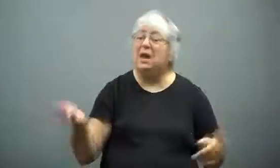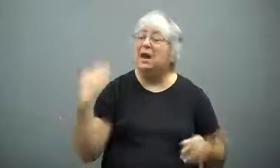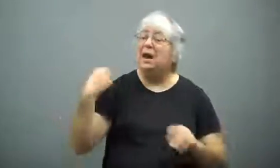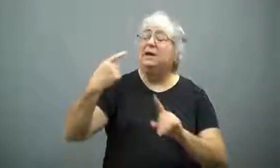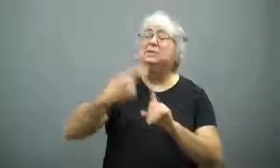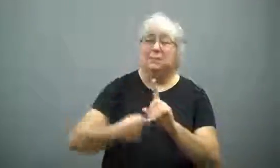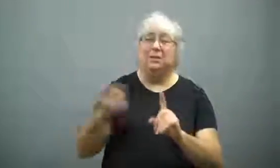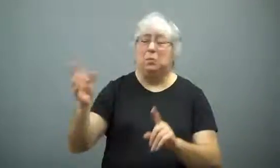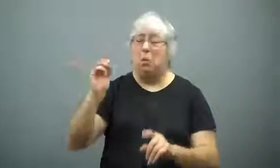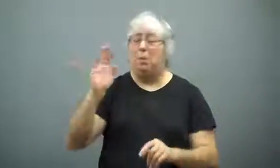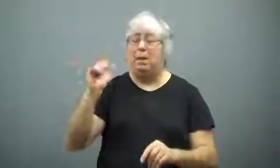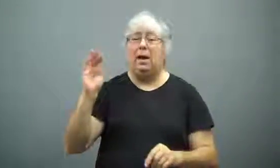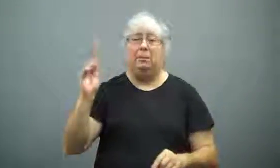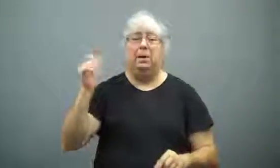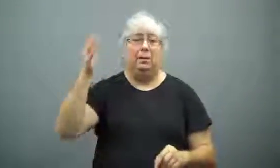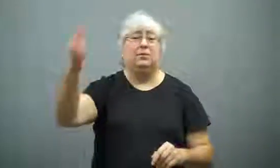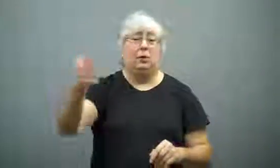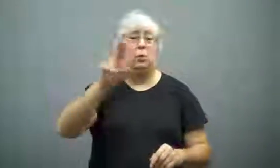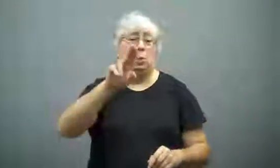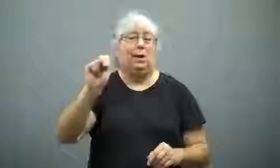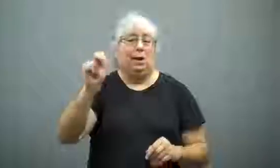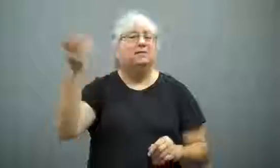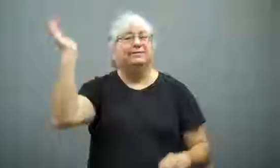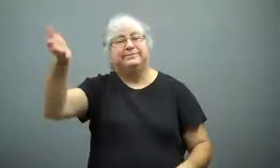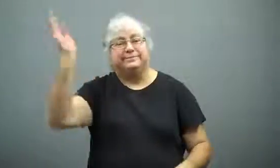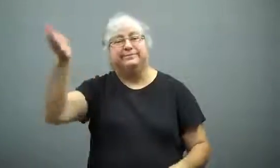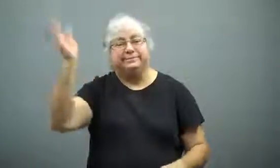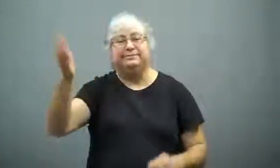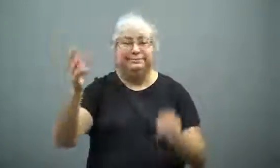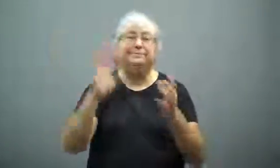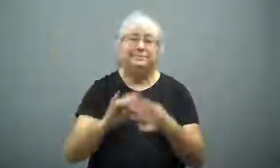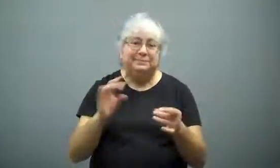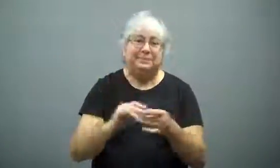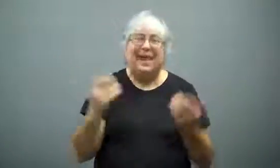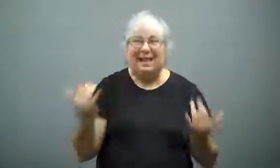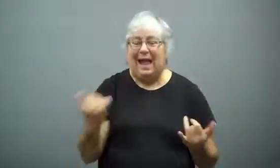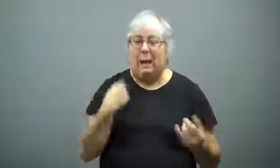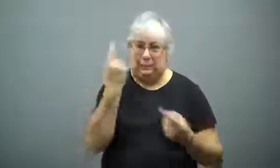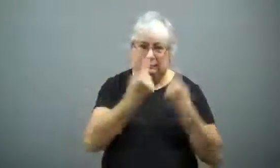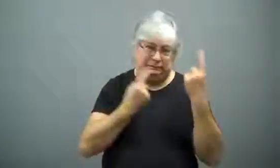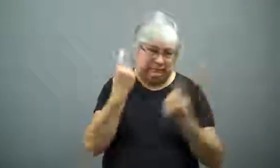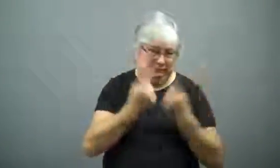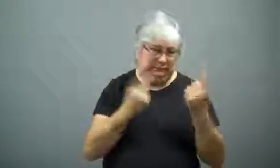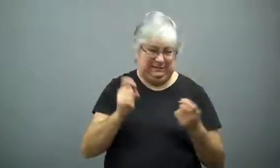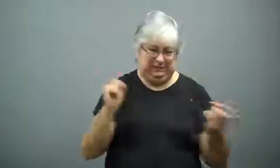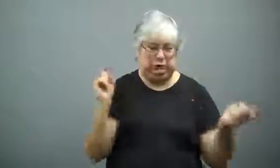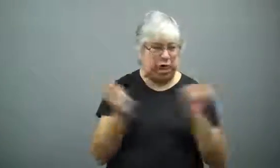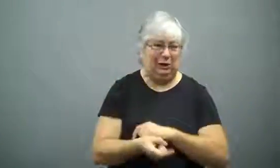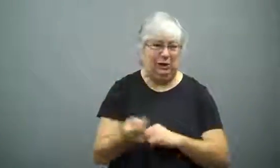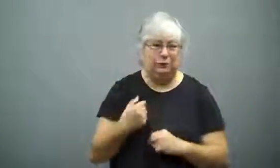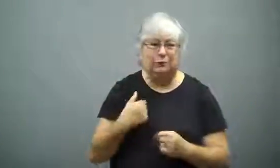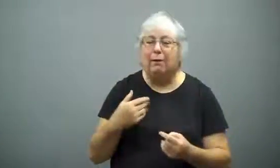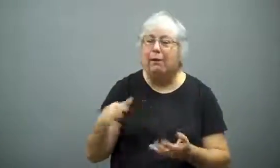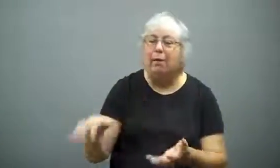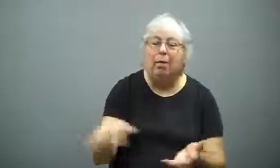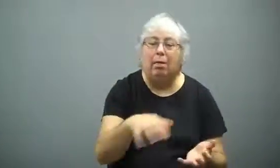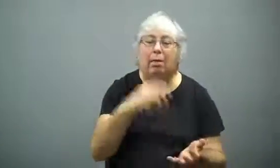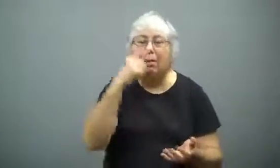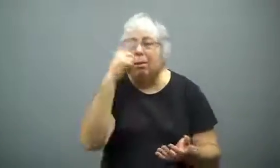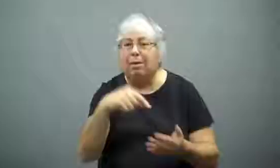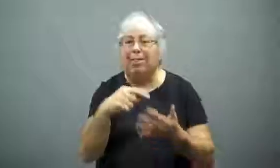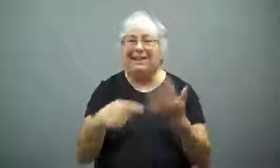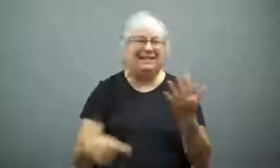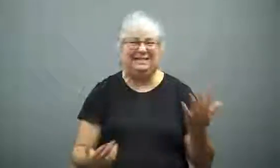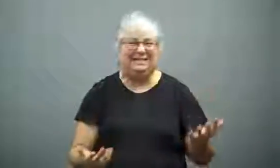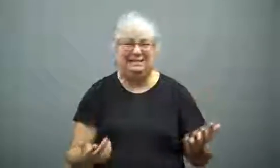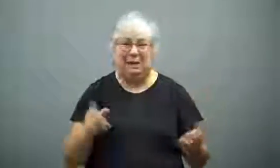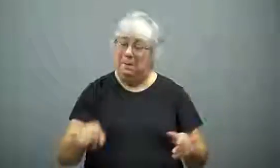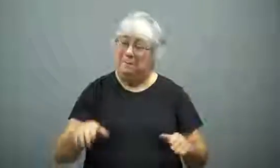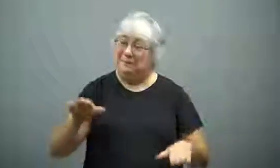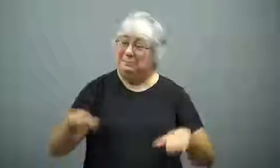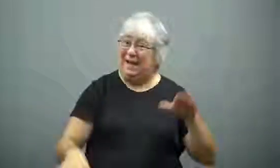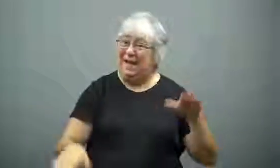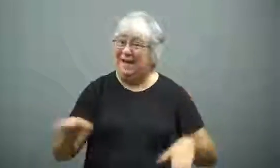Last month, Obama gave a speech at the U.N.